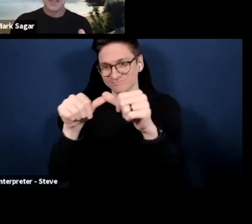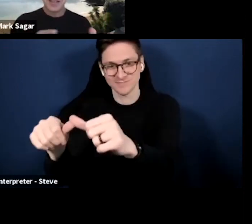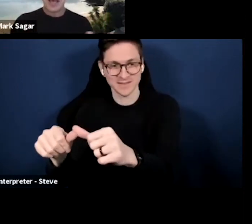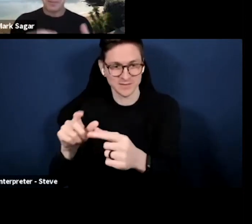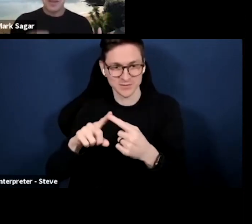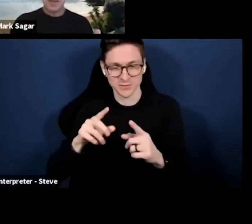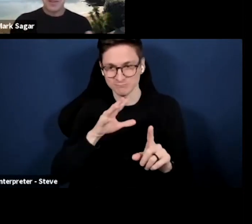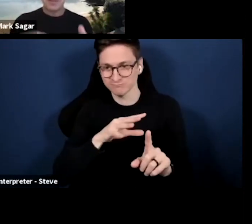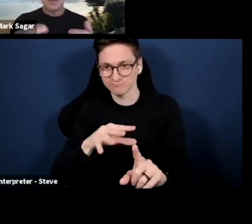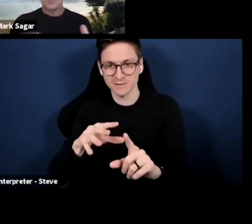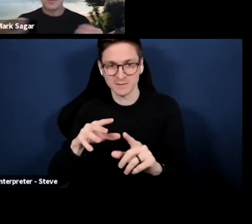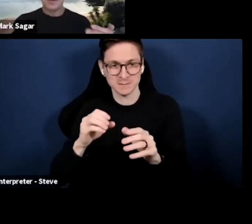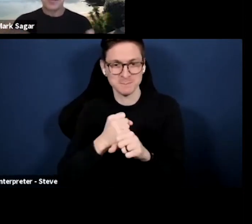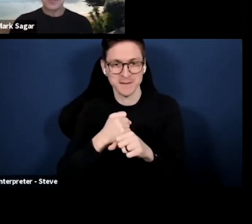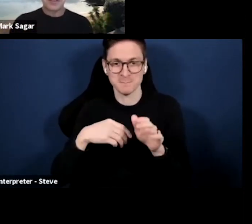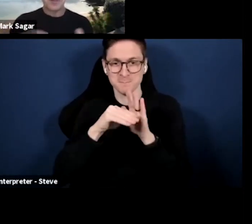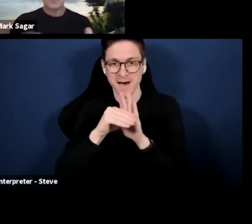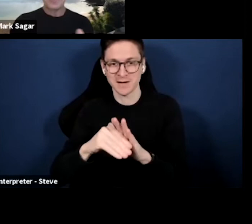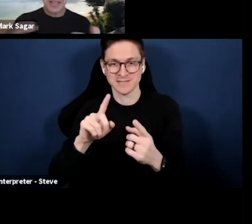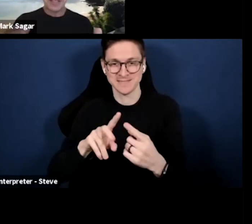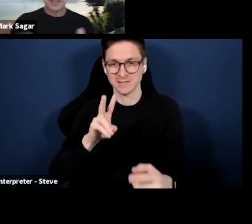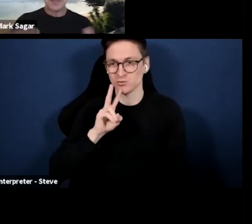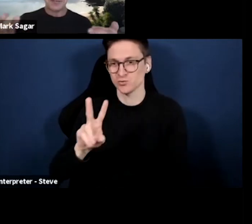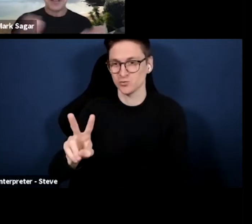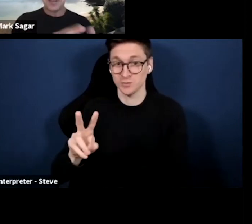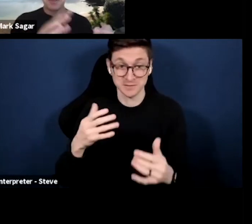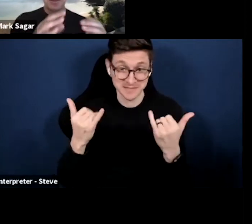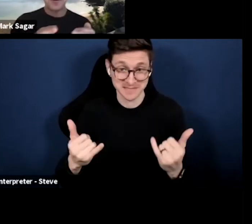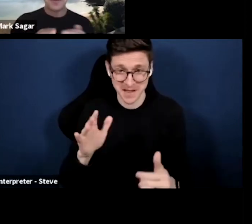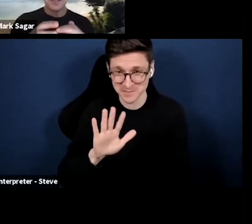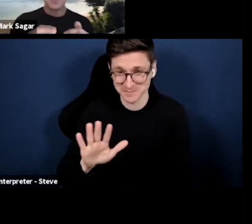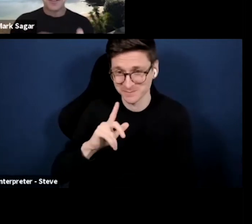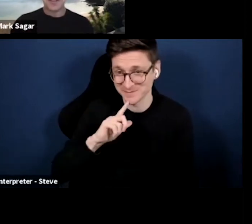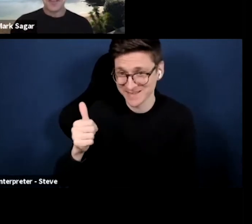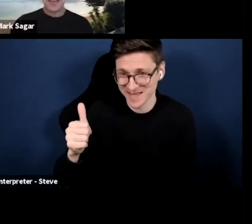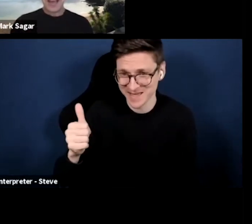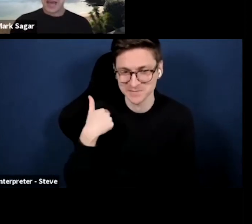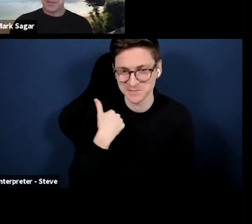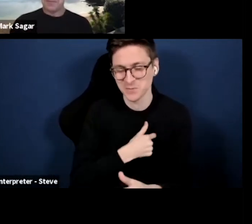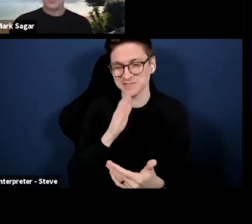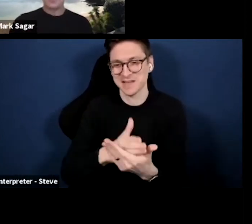um she's almost 10 years old now so we stopped it too but